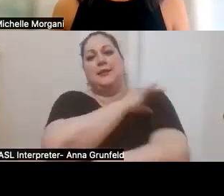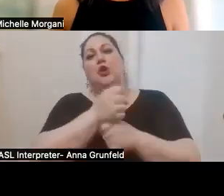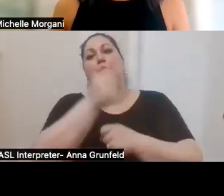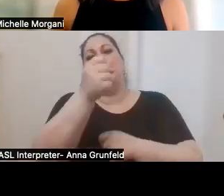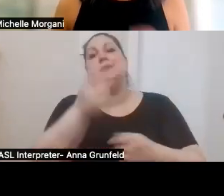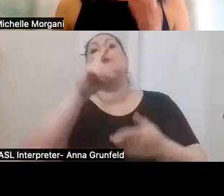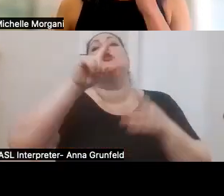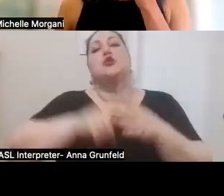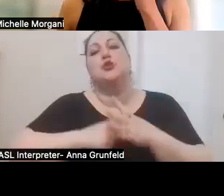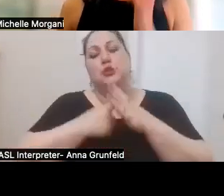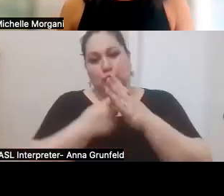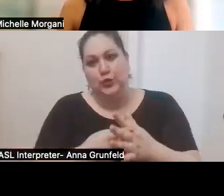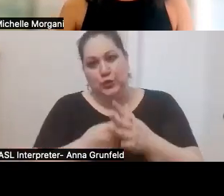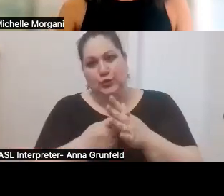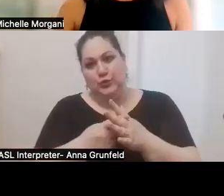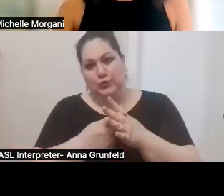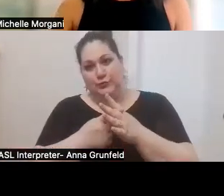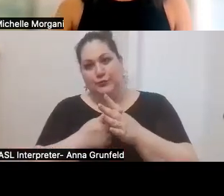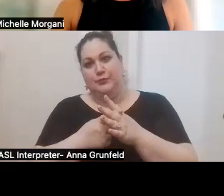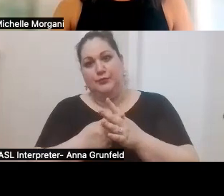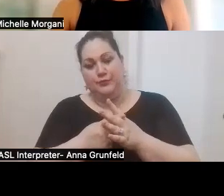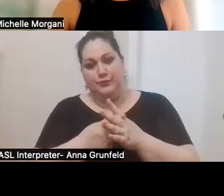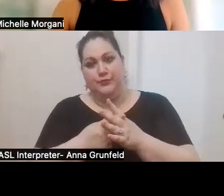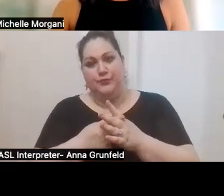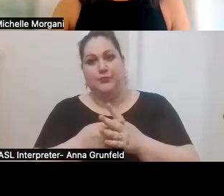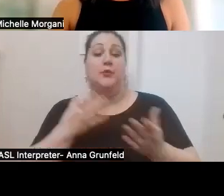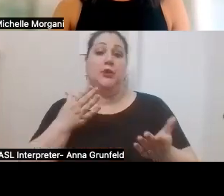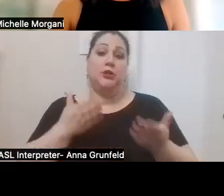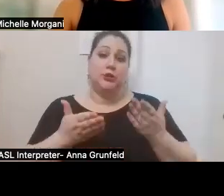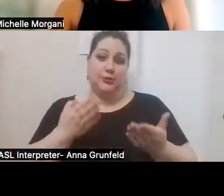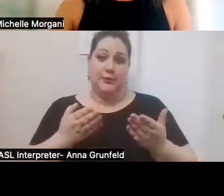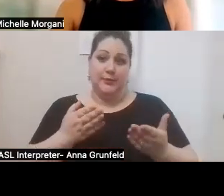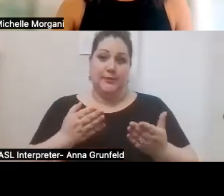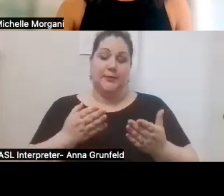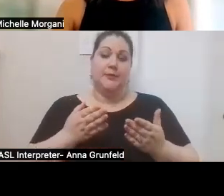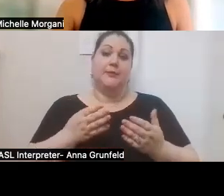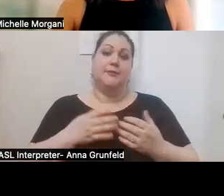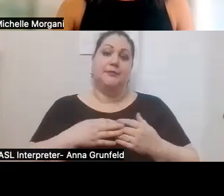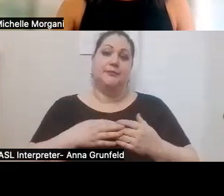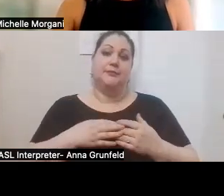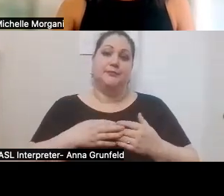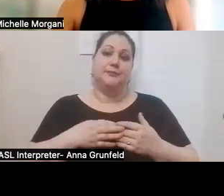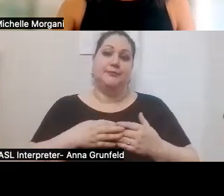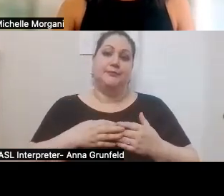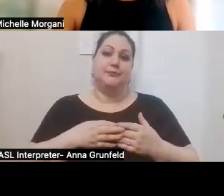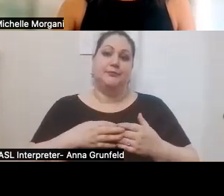And so, this may be a time when even, even with disabilities